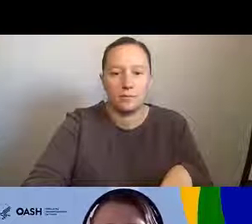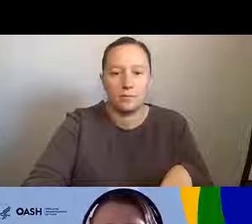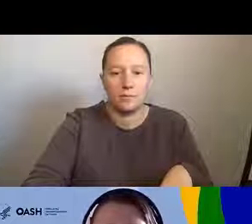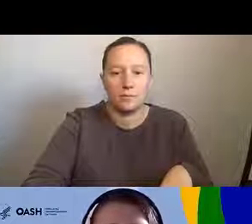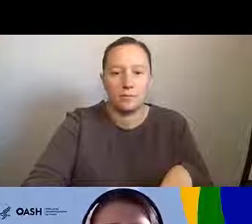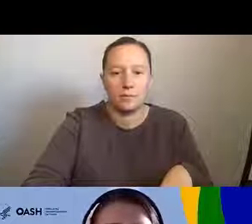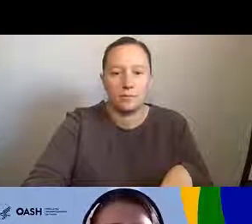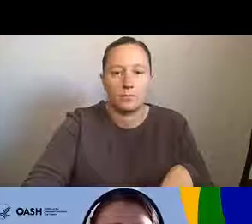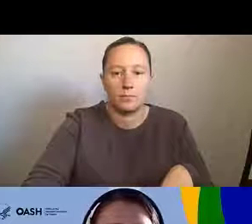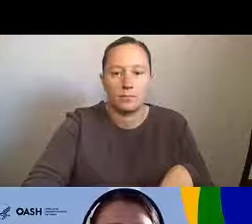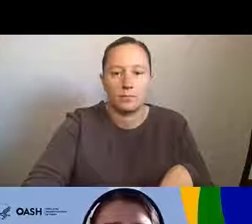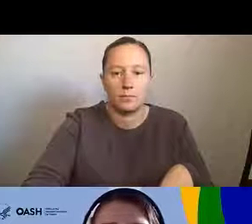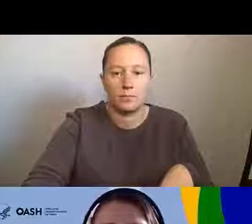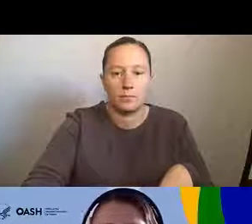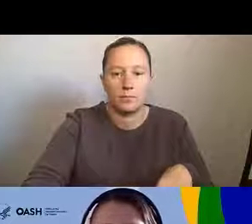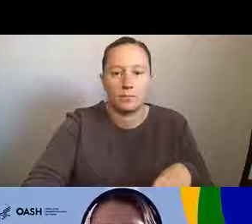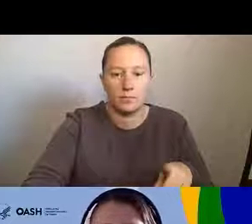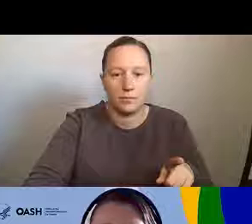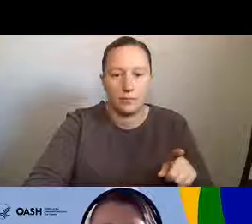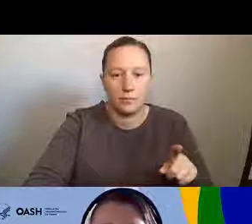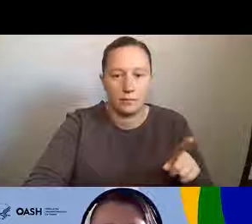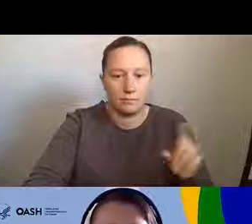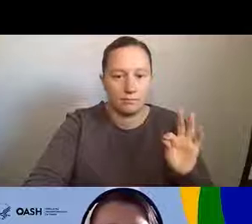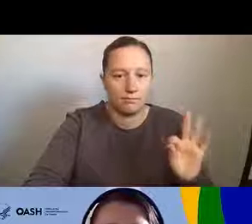Excellent, okay. second.